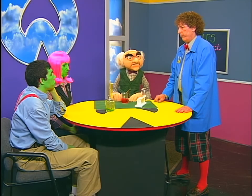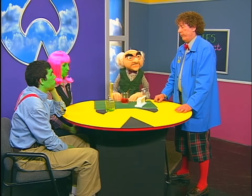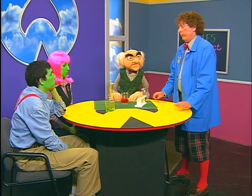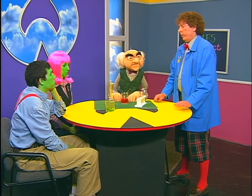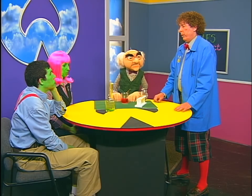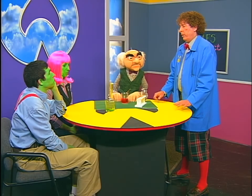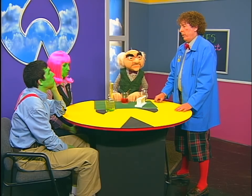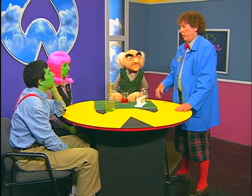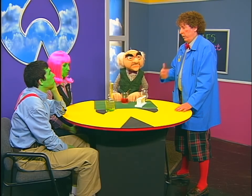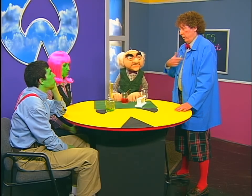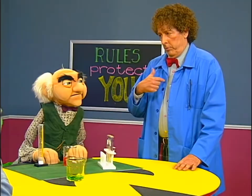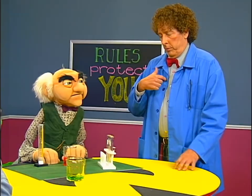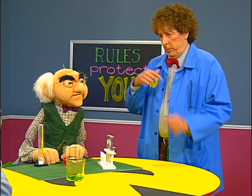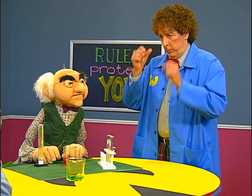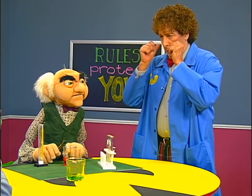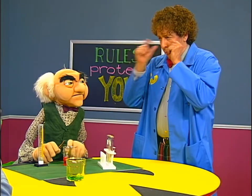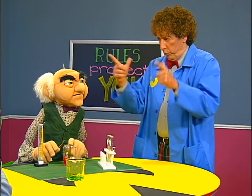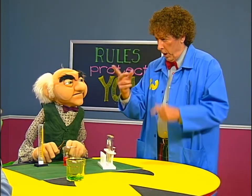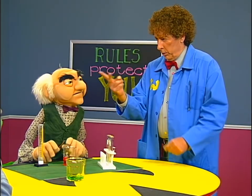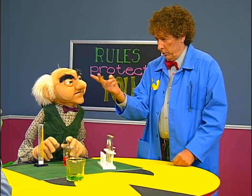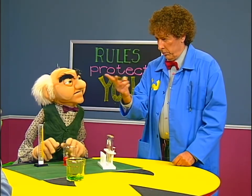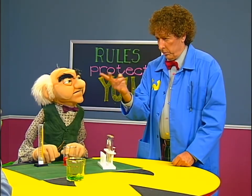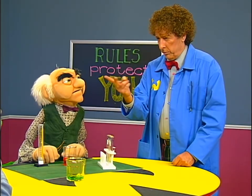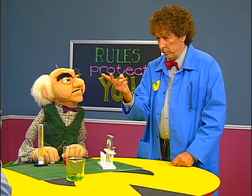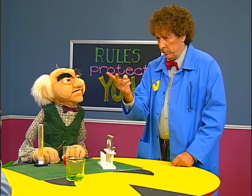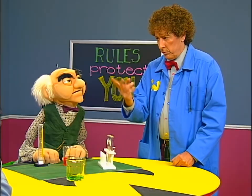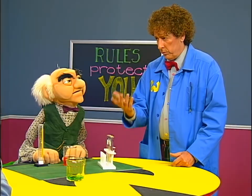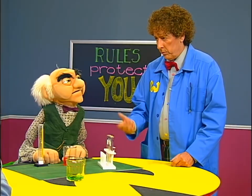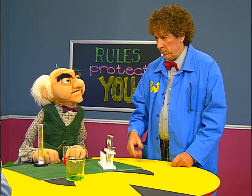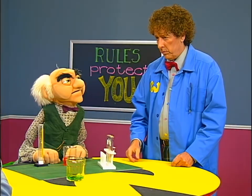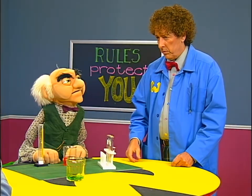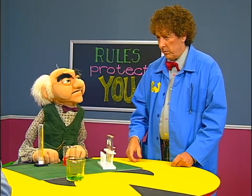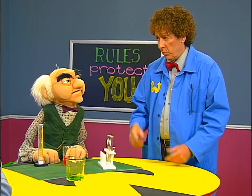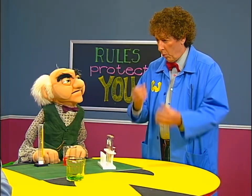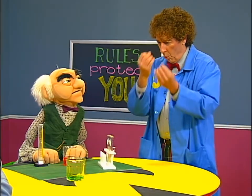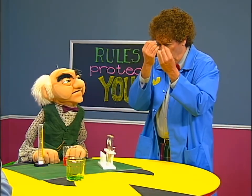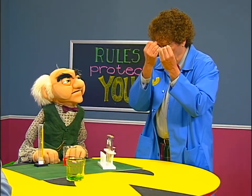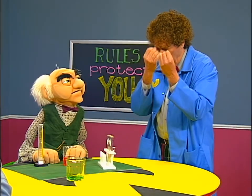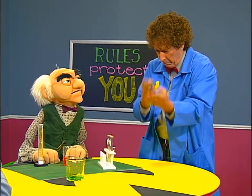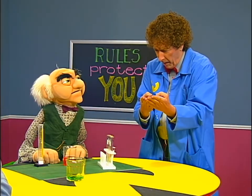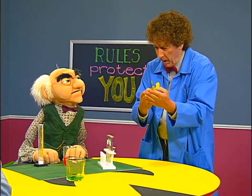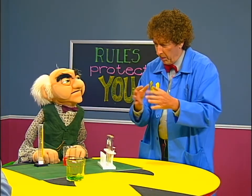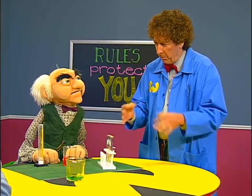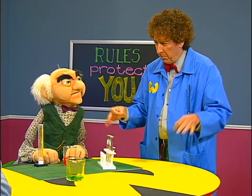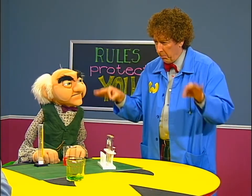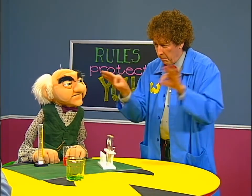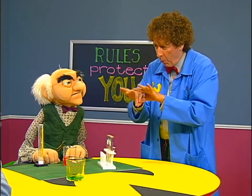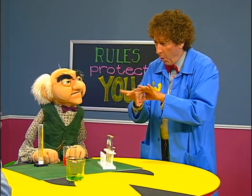LET PEOPLE DOWN AND THEY WANT TO KNOW WHY, MAKING UP EXCUSES IS THE SAME AS A LIE HONESTY, HONESTY IS IMPORTANT,